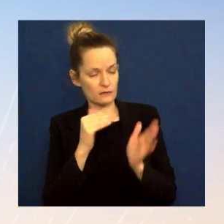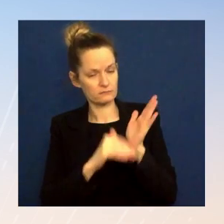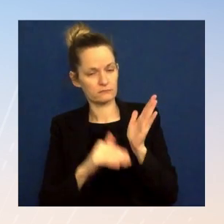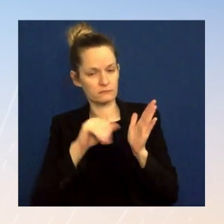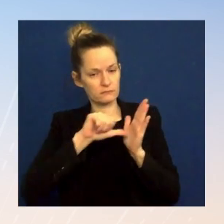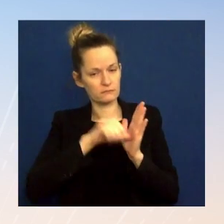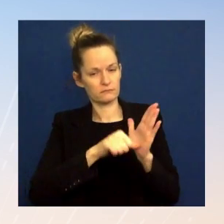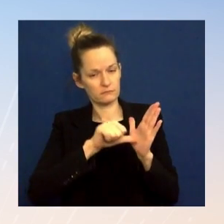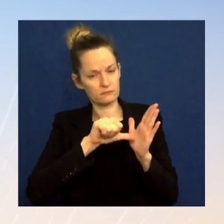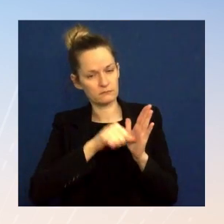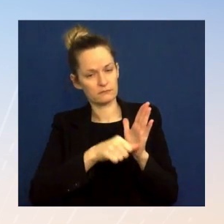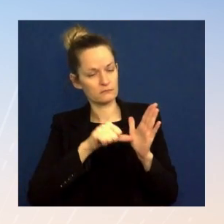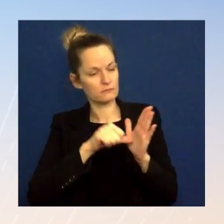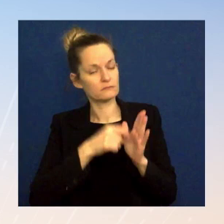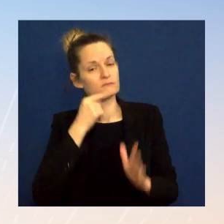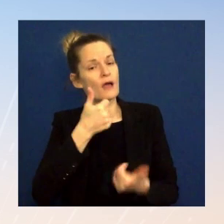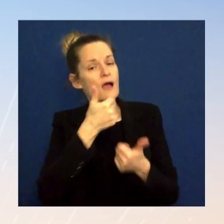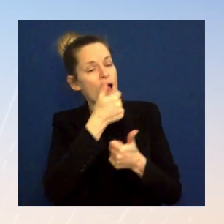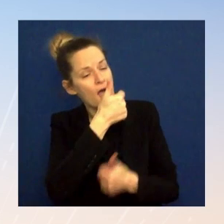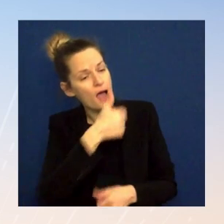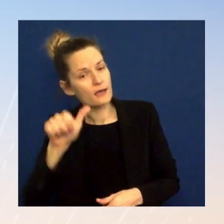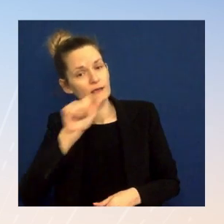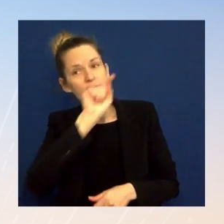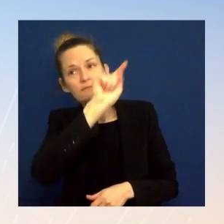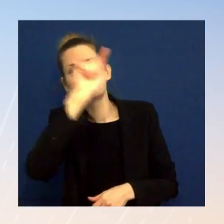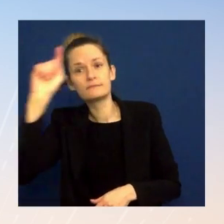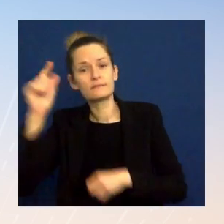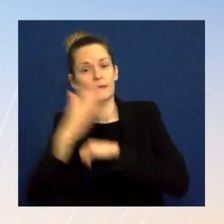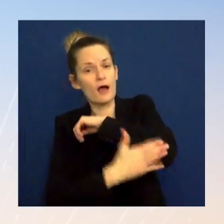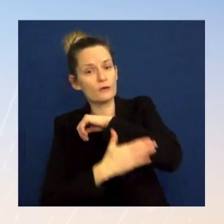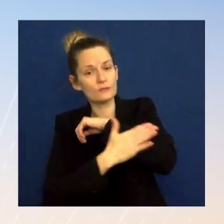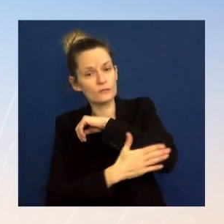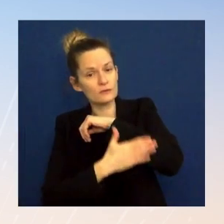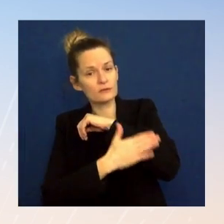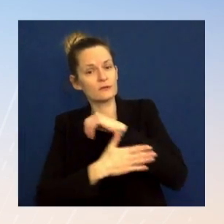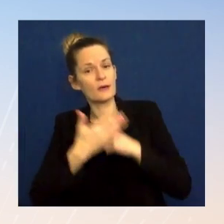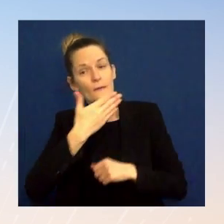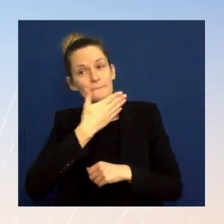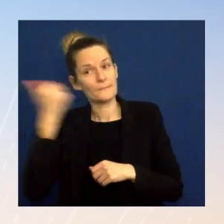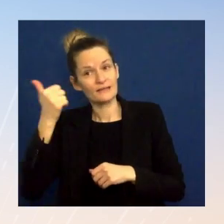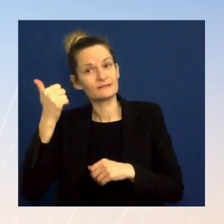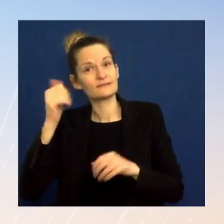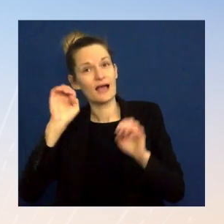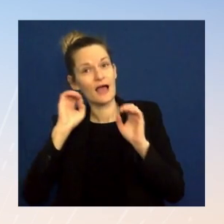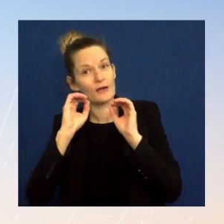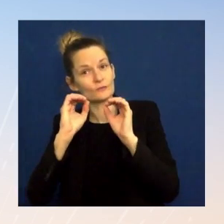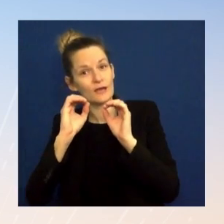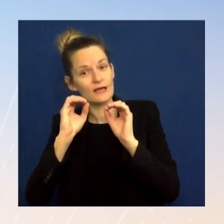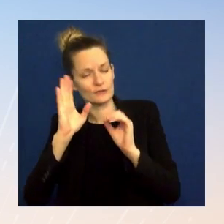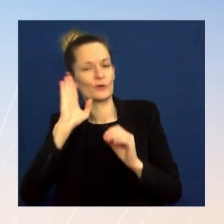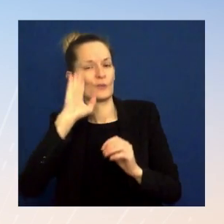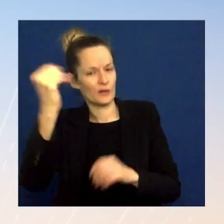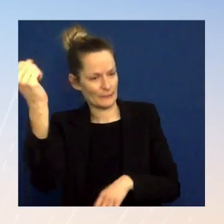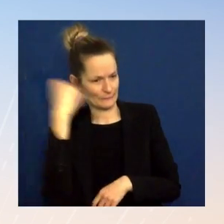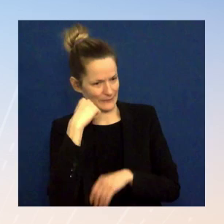will outcompete the United States, and that is a fundamental national security issue. The Press: Let me ask you a follow-up on Korean -- Korean Peninsula issues.